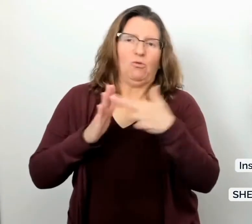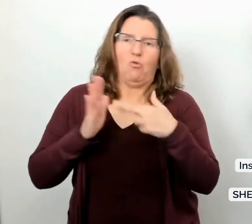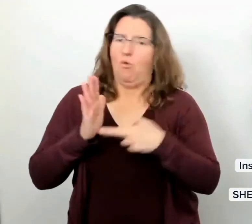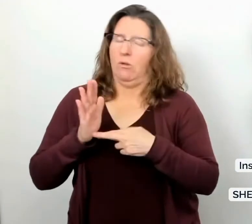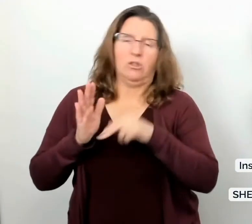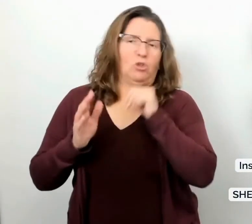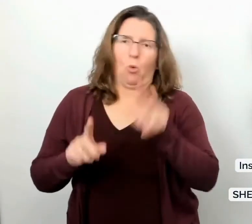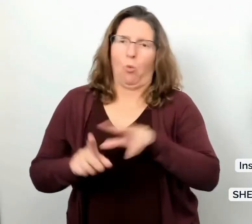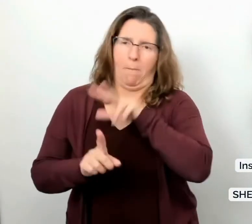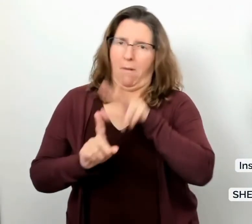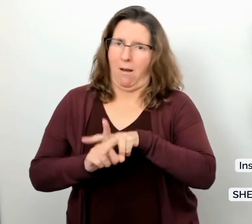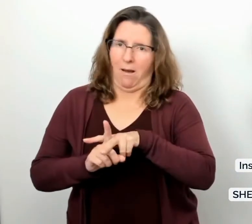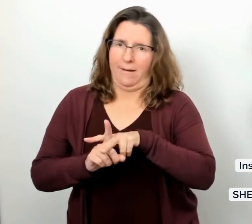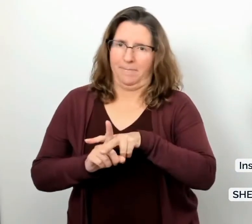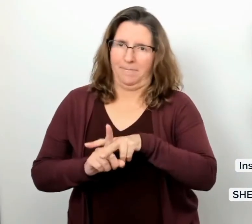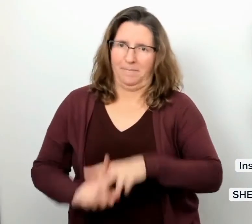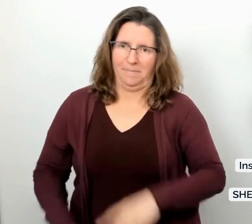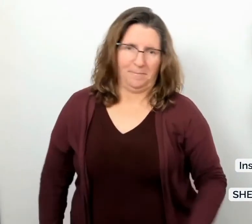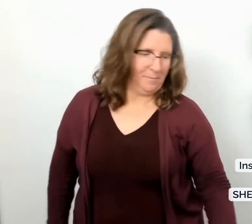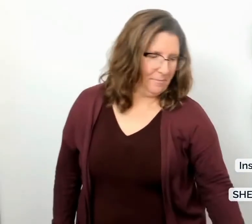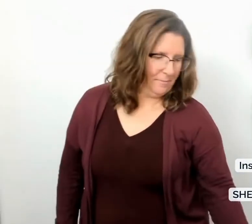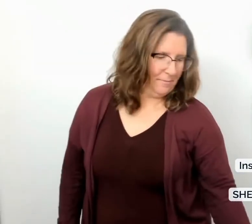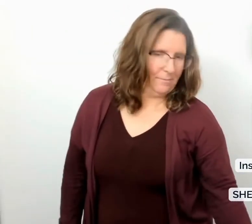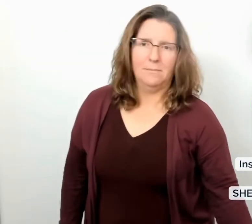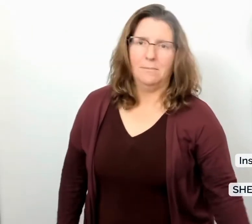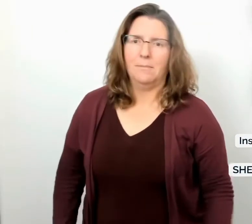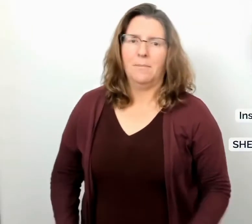Please think about that.